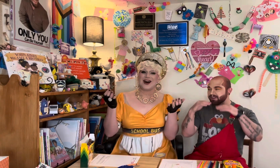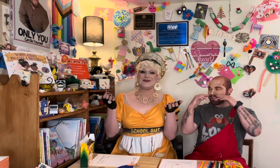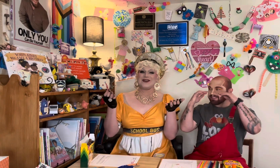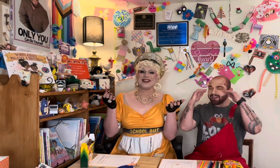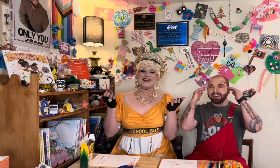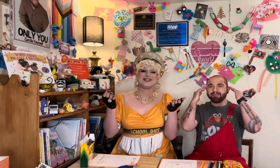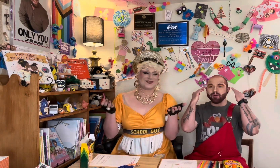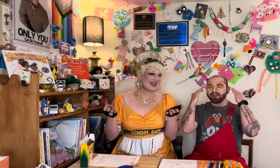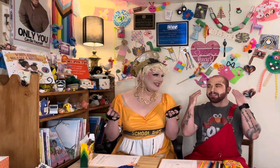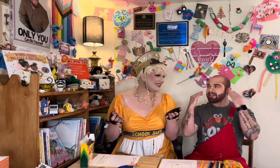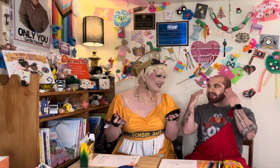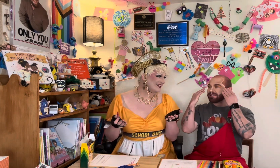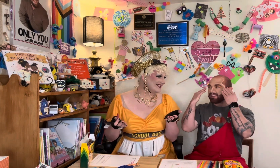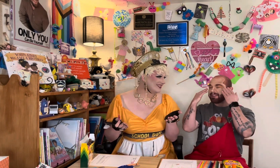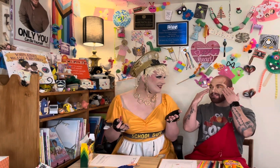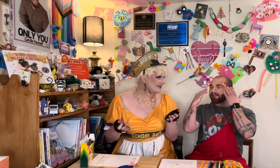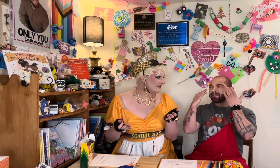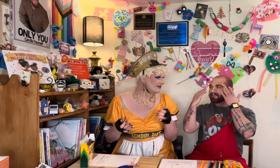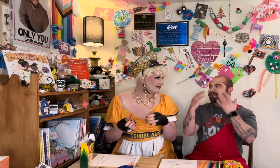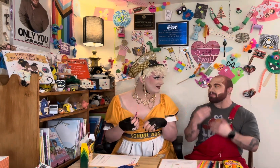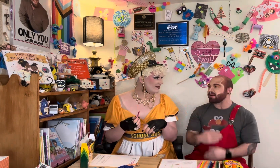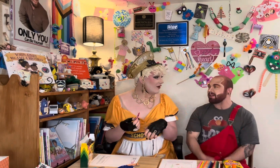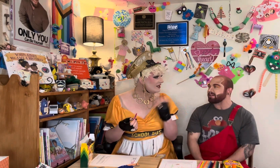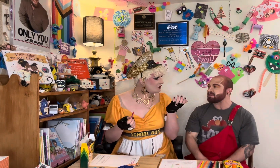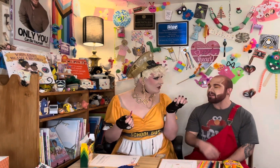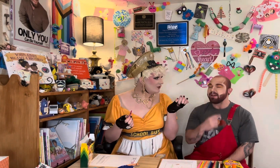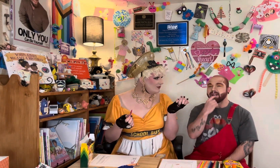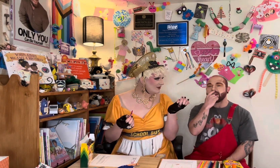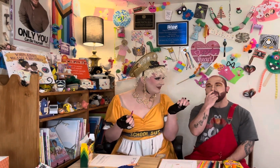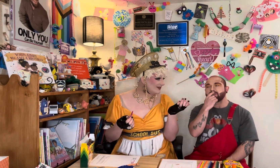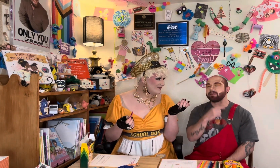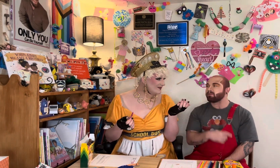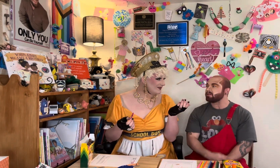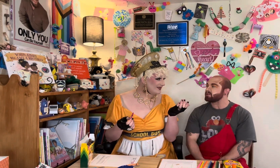Elmo is red. BUSTER: I have orange, like his nose is on my eyes. CALI: Oh, that's true! BUSTER: And I have a little bit of orange on